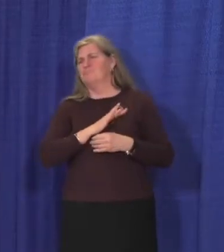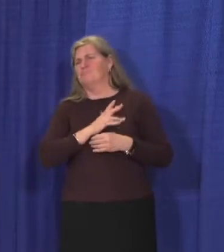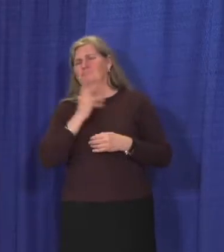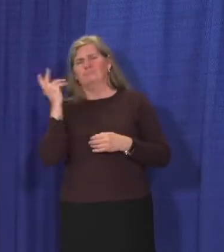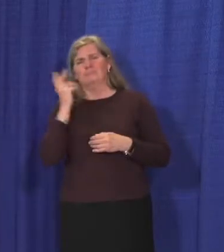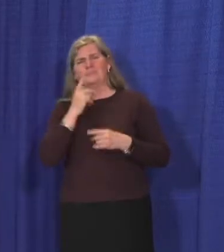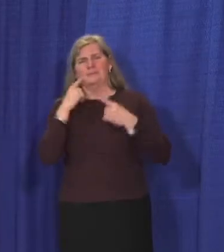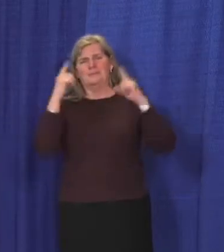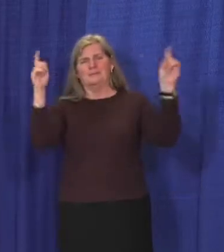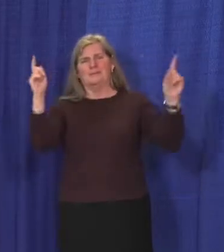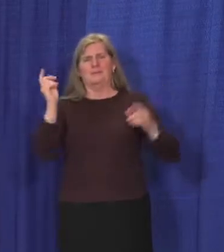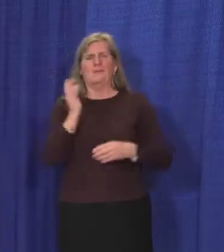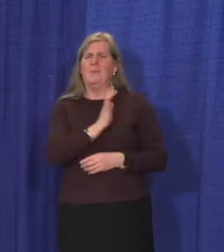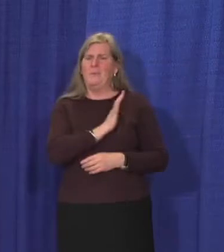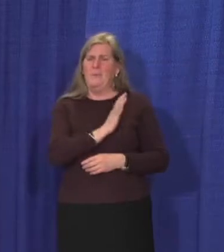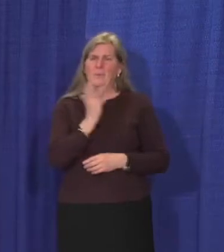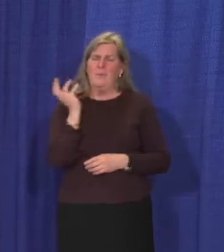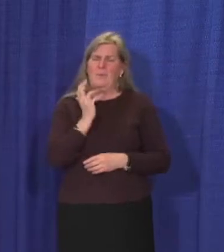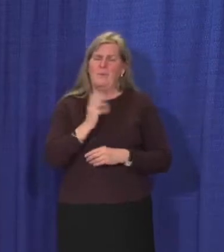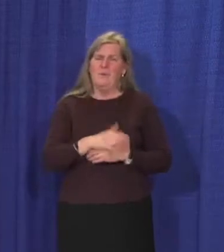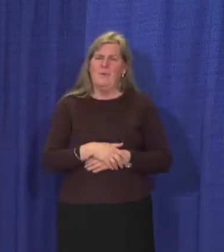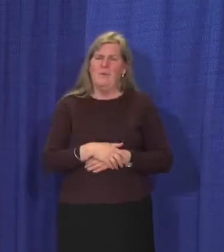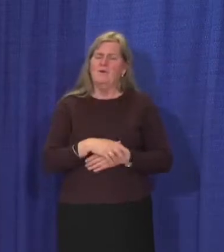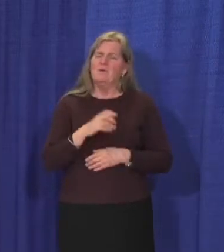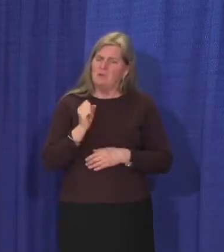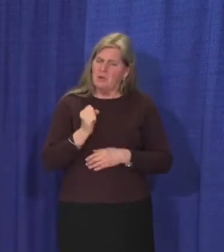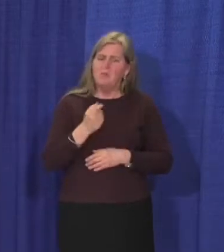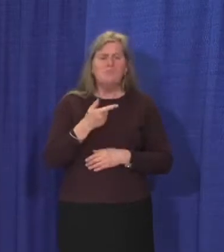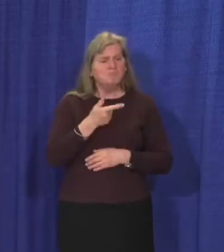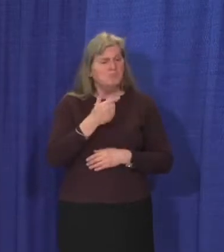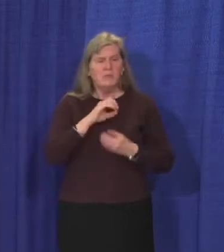extraordinary effort. I think we are comfortable with